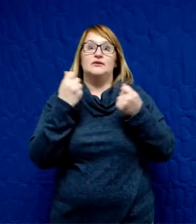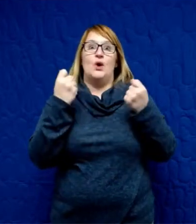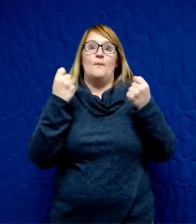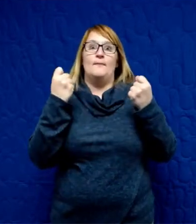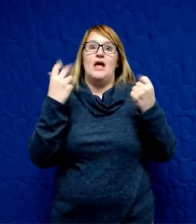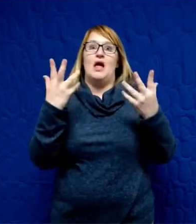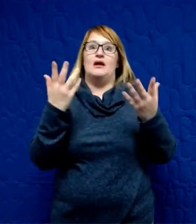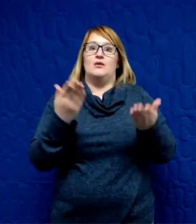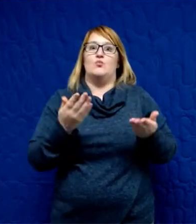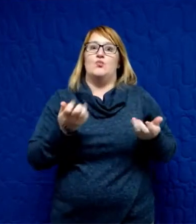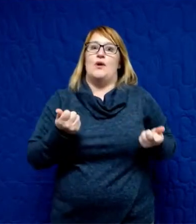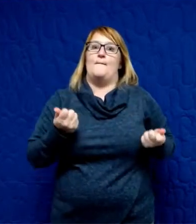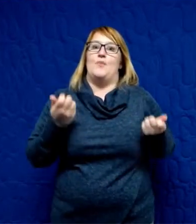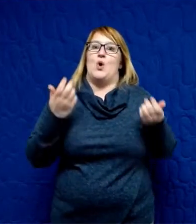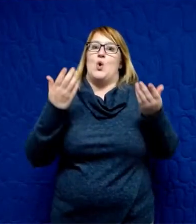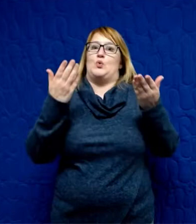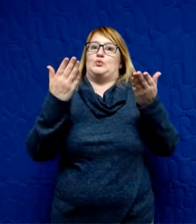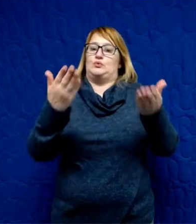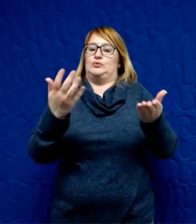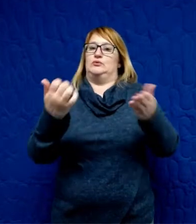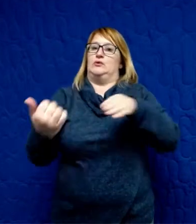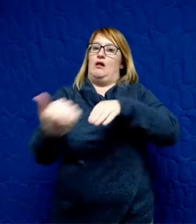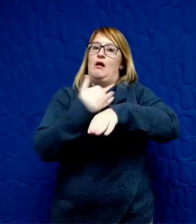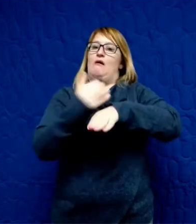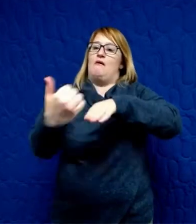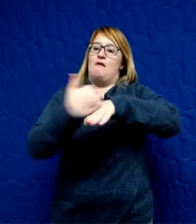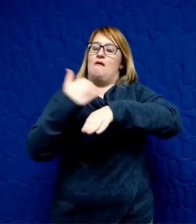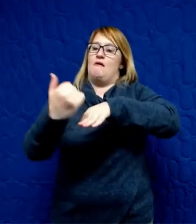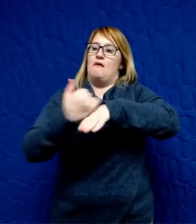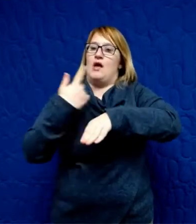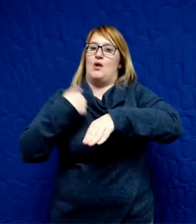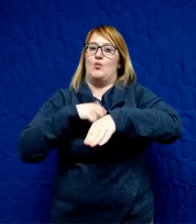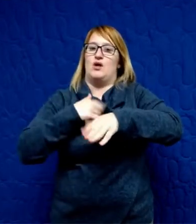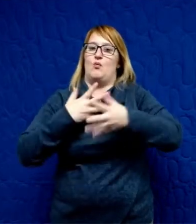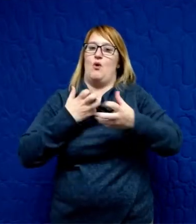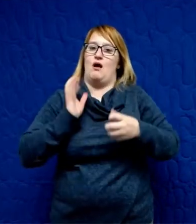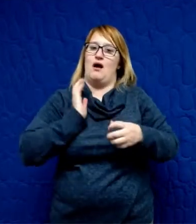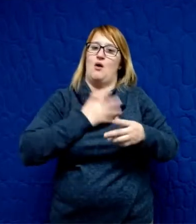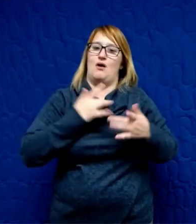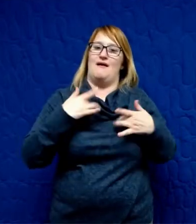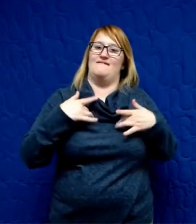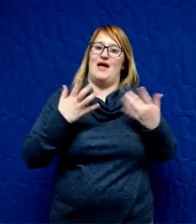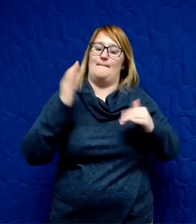we're trying to create such a balanced event that brings in lots of different